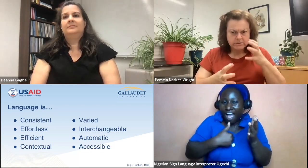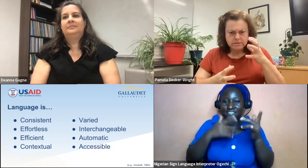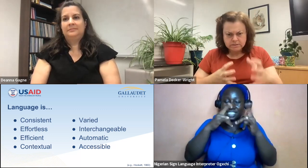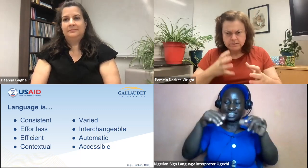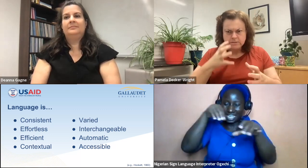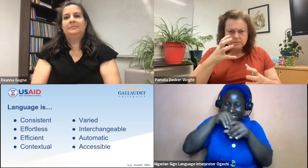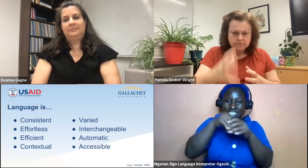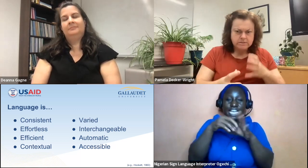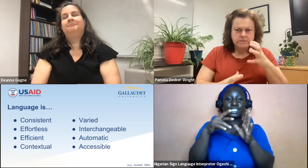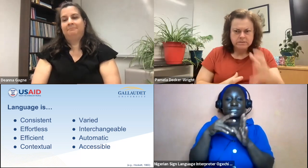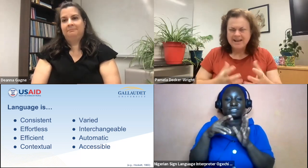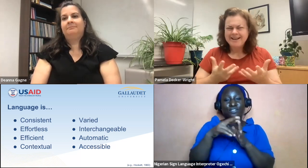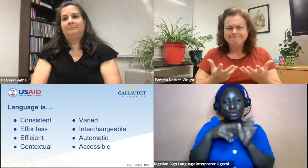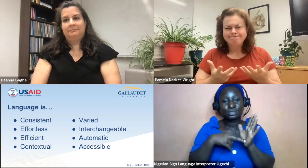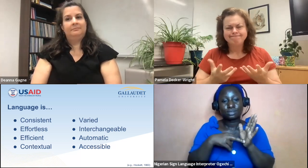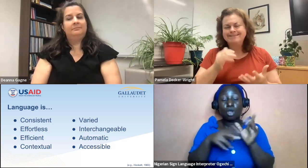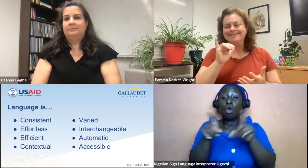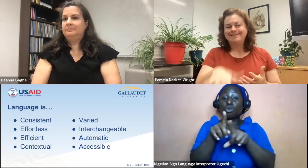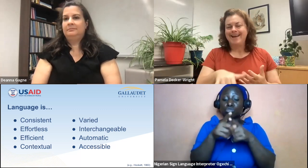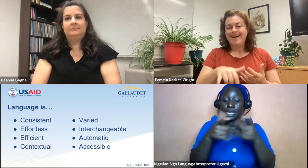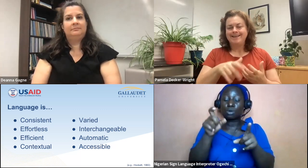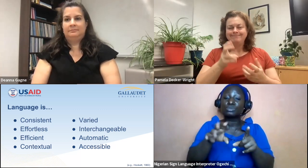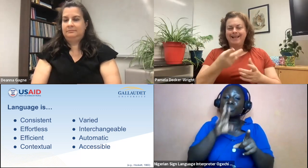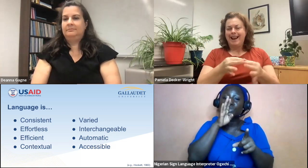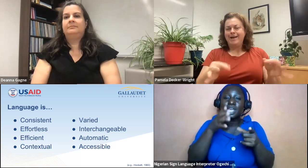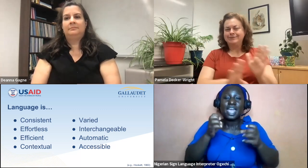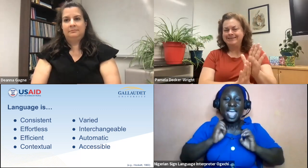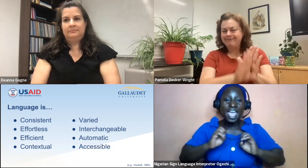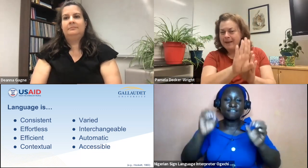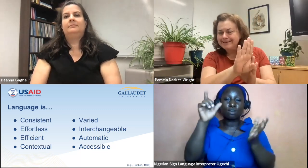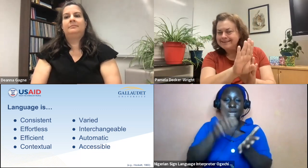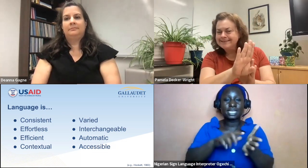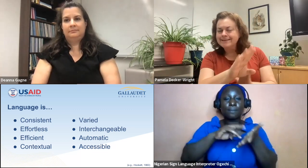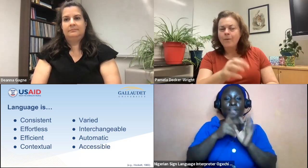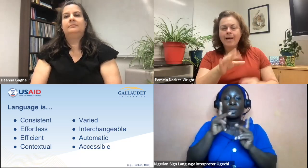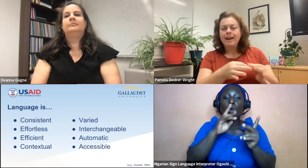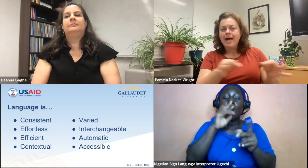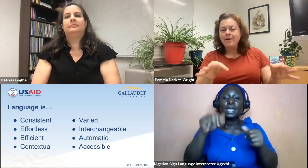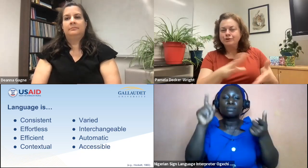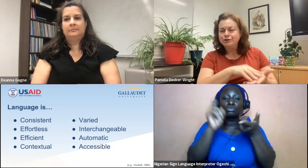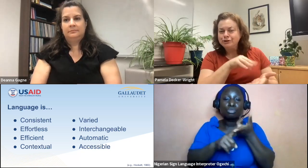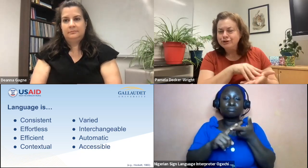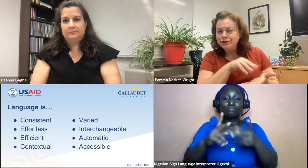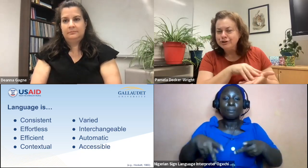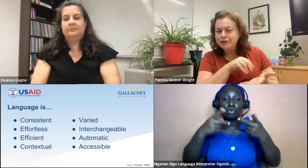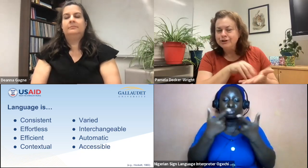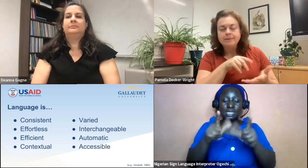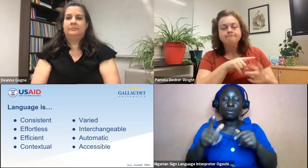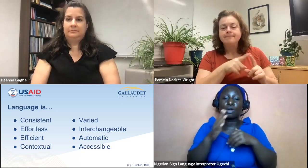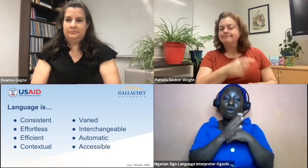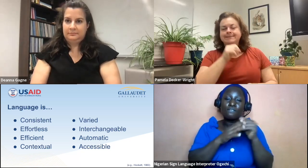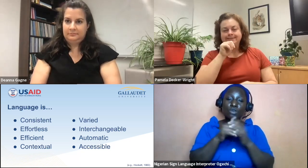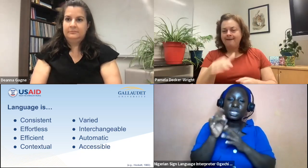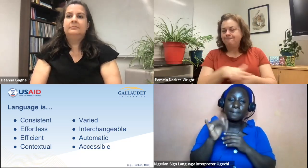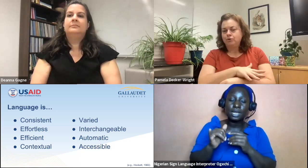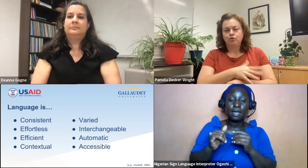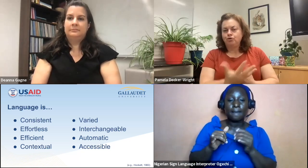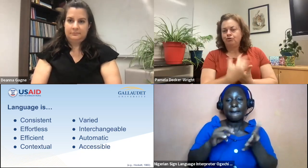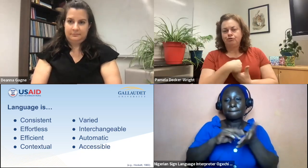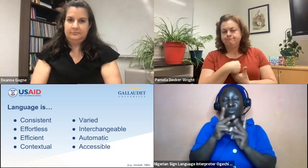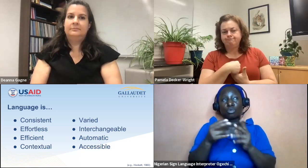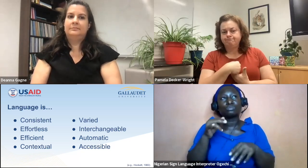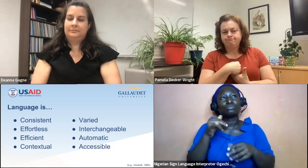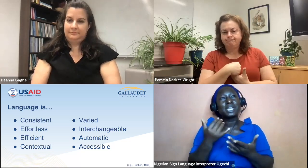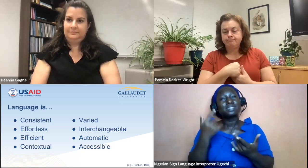If people had to stop and think, and it was more robotic that would not be a language. Languages don't develop that way. Languages are learned, and they're effortless.